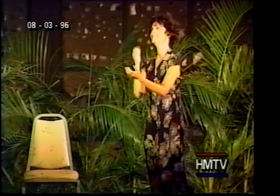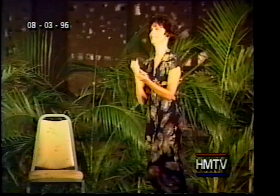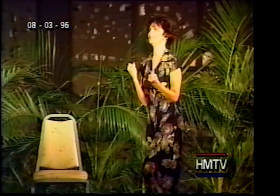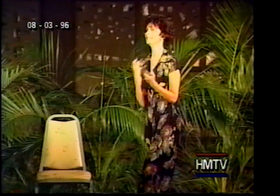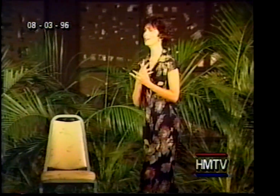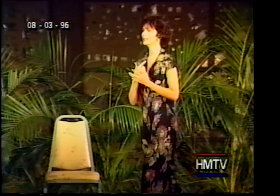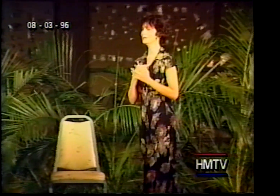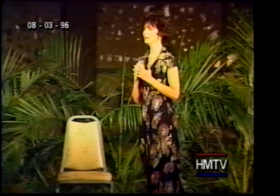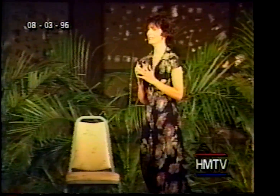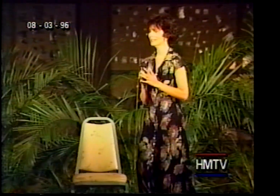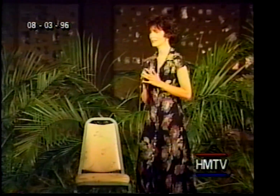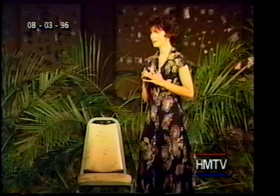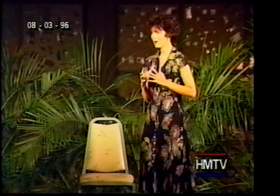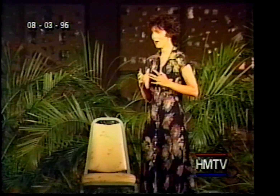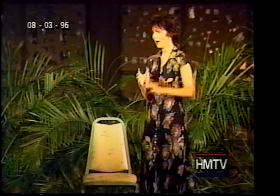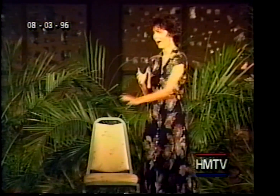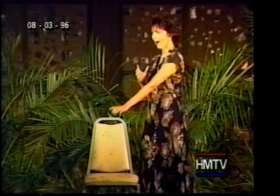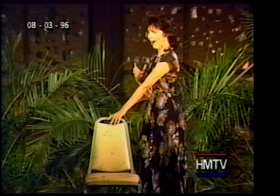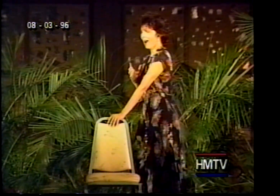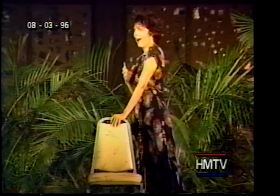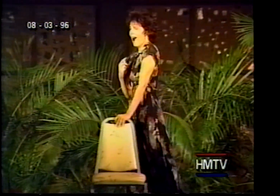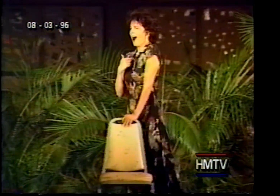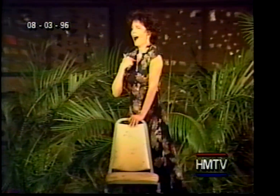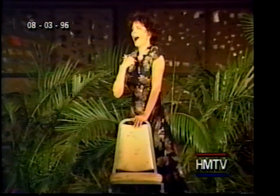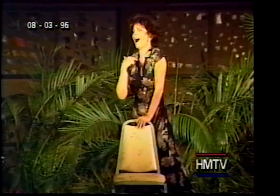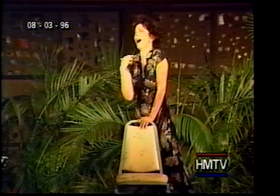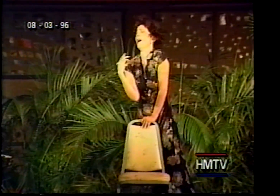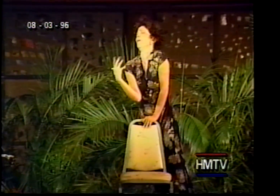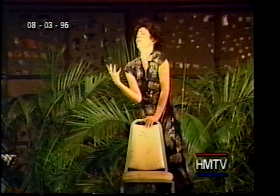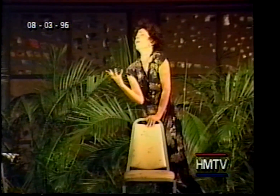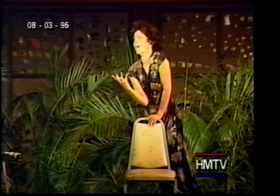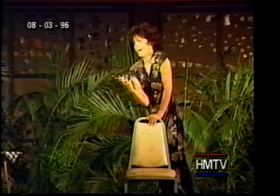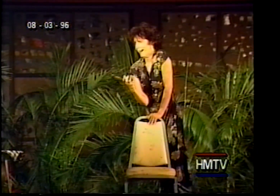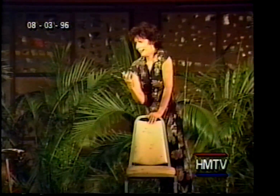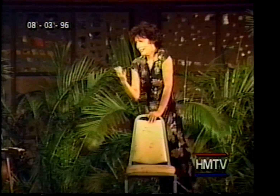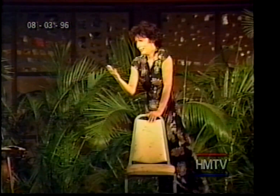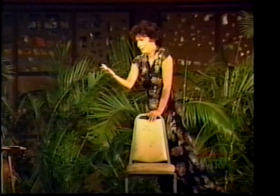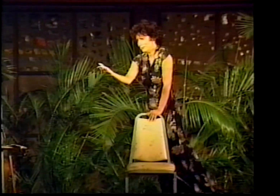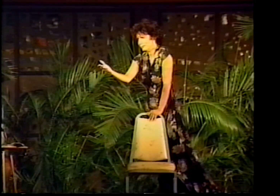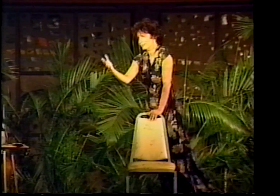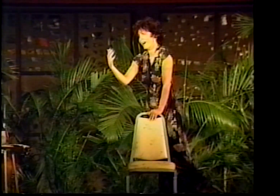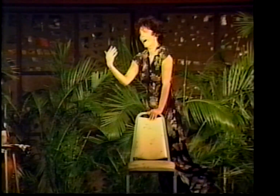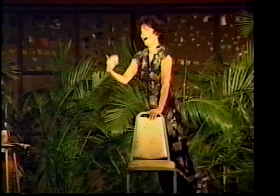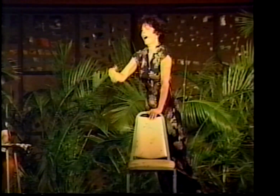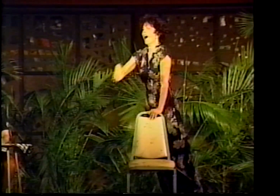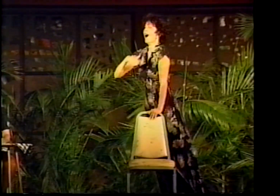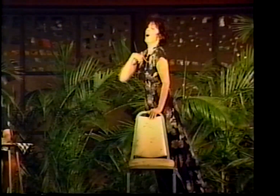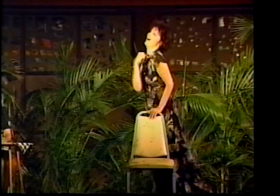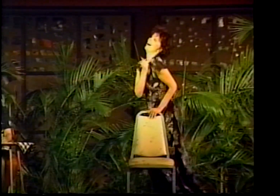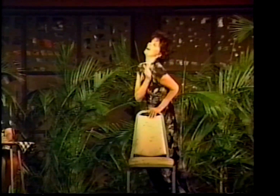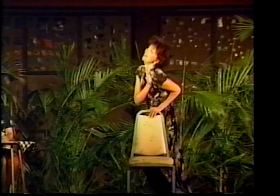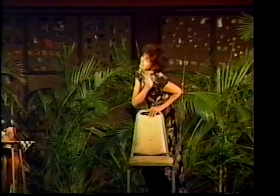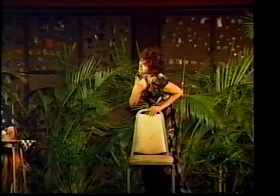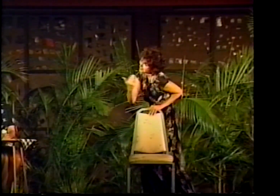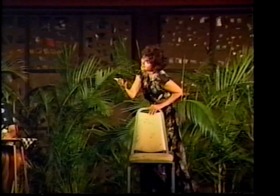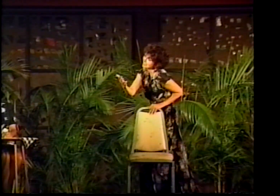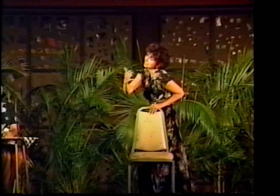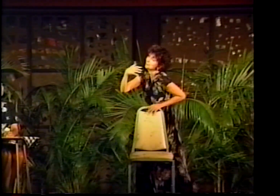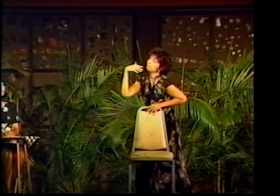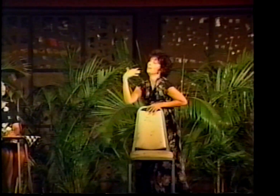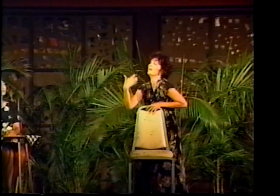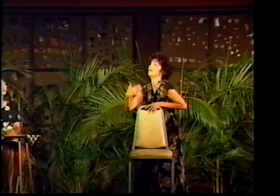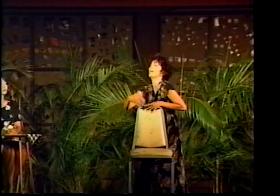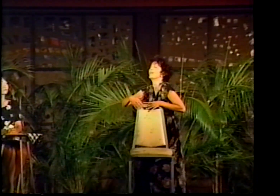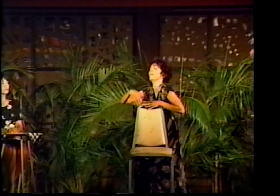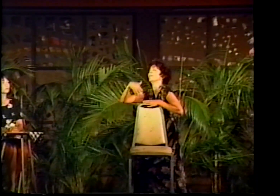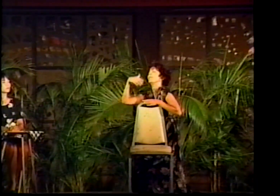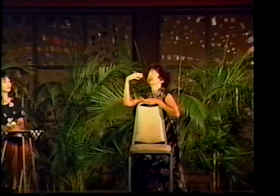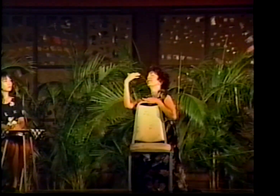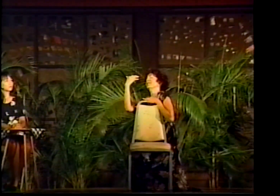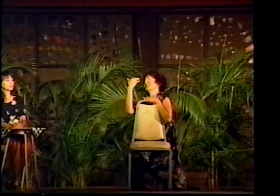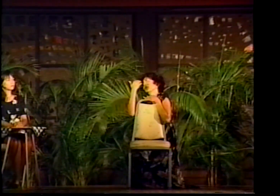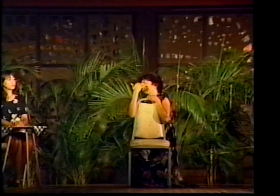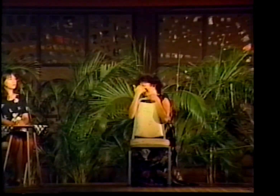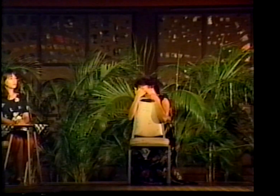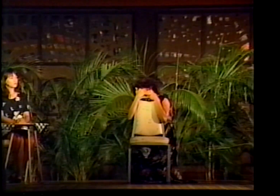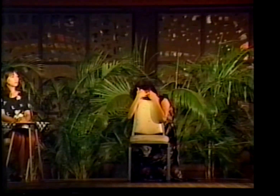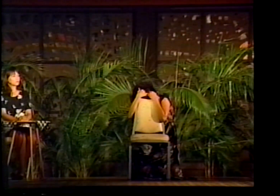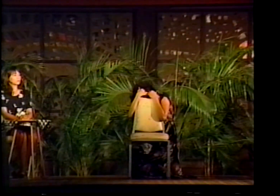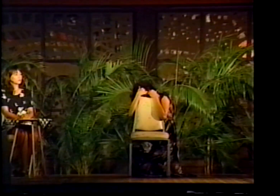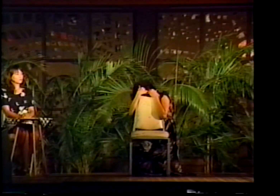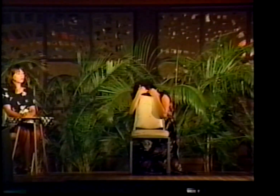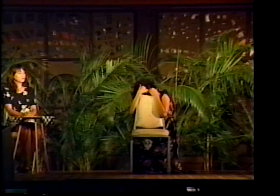He scares me so I want him so